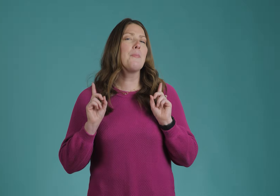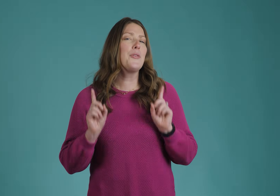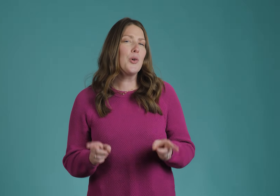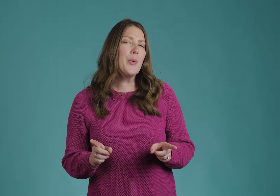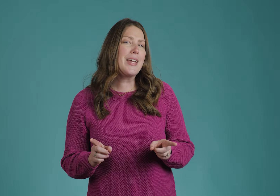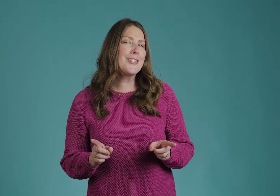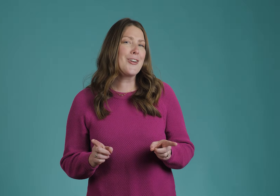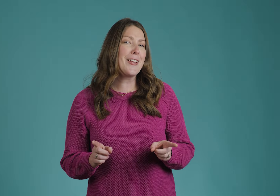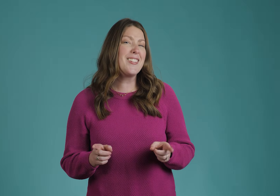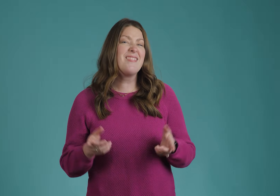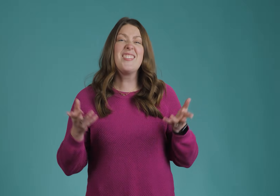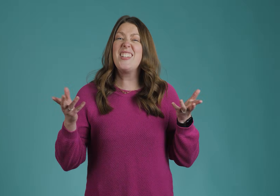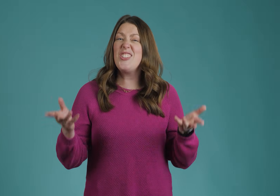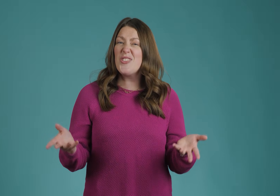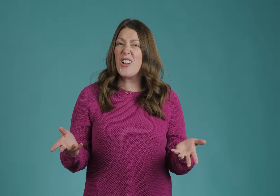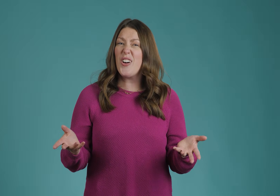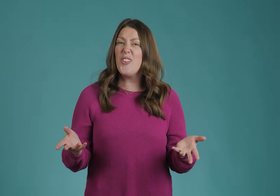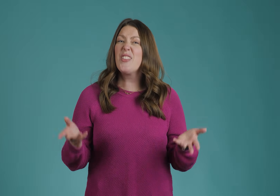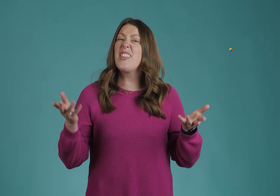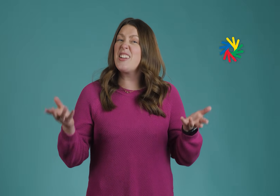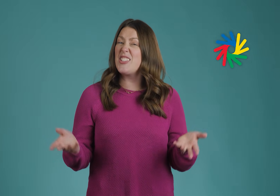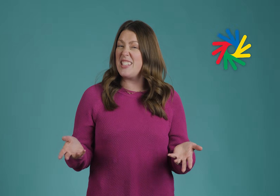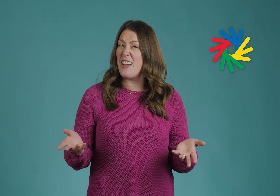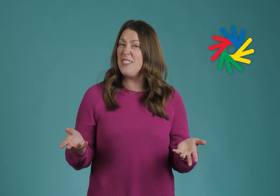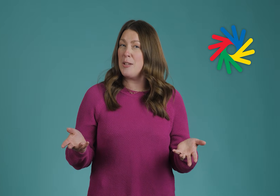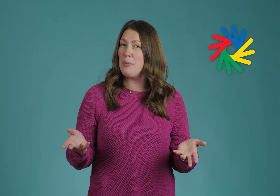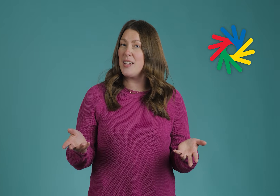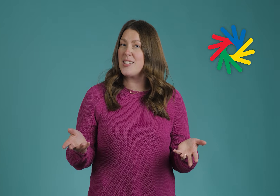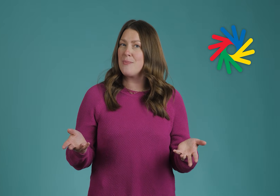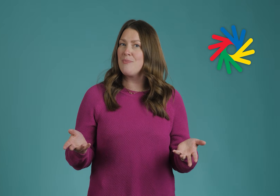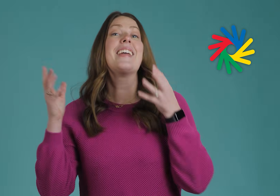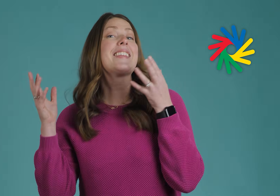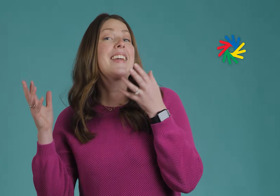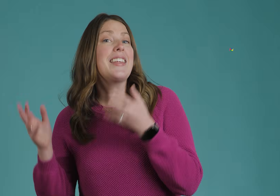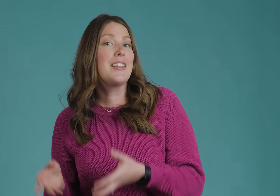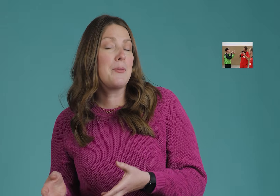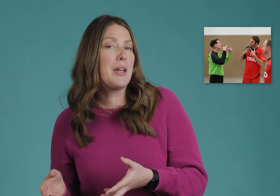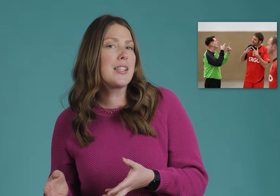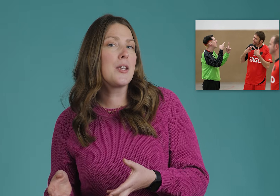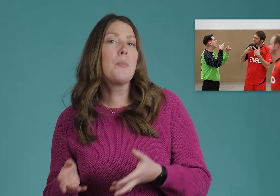Before we get started. Did you know that there's Deaflympics? It's like the Olympics.